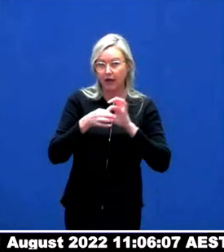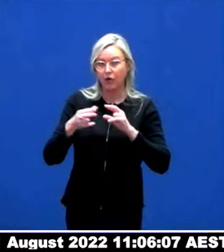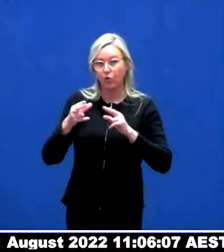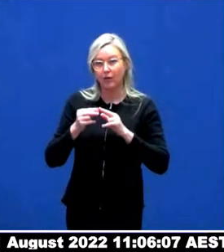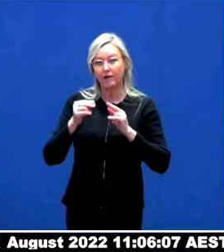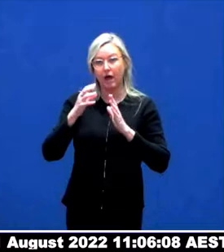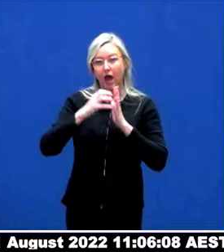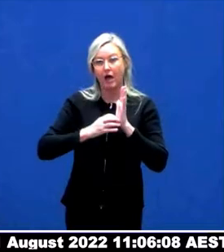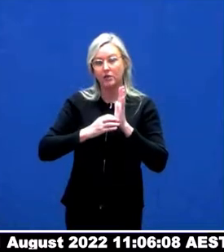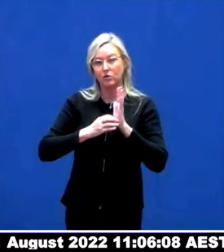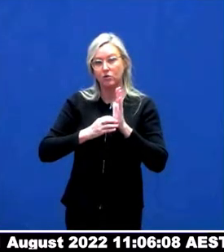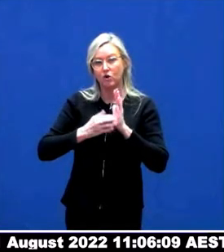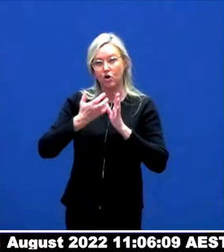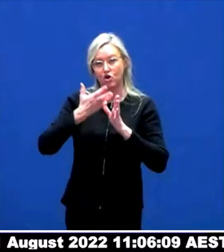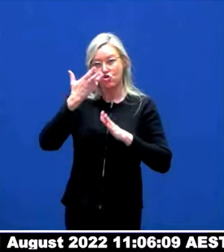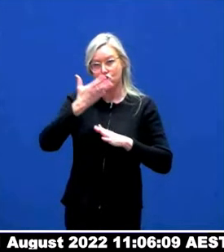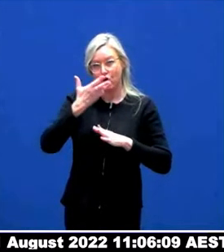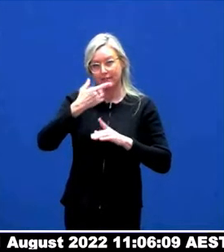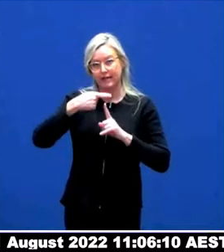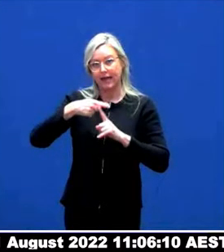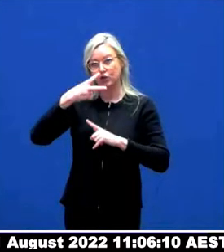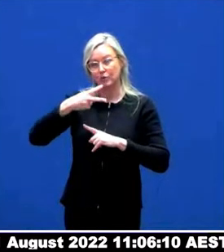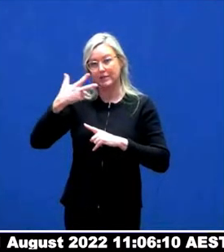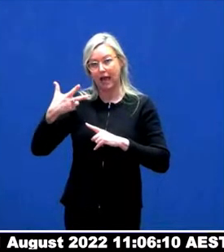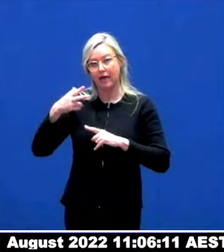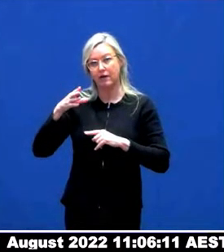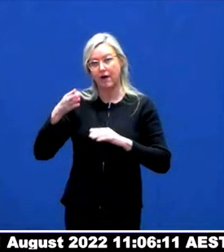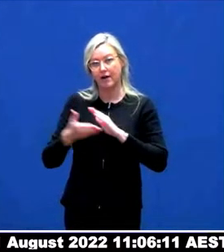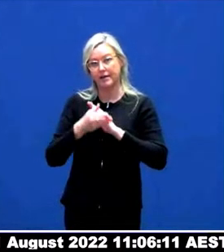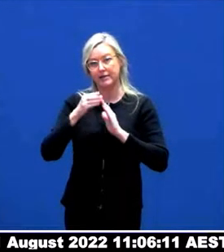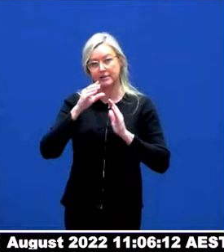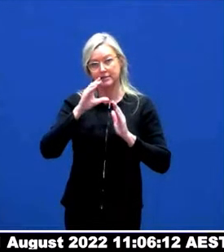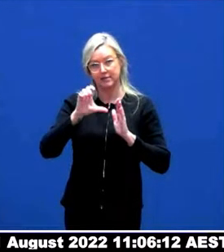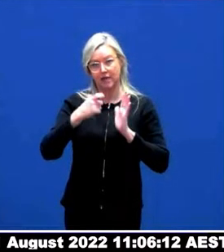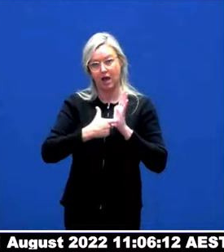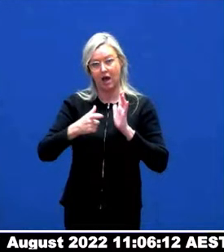of the CRPD and Article 11 of the Universal Declaration of Human Rights?